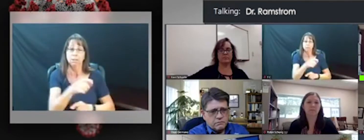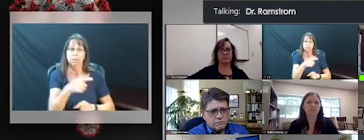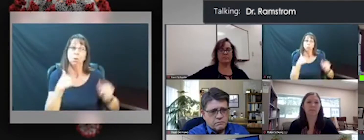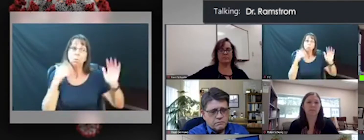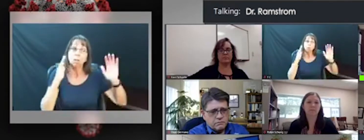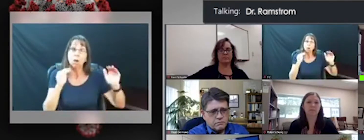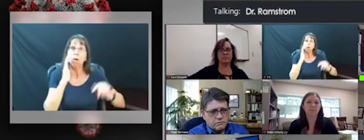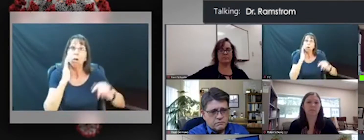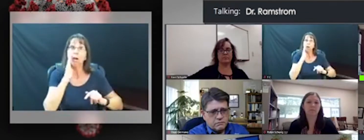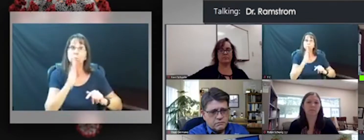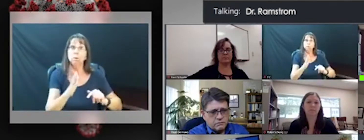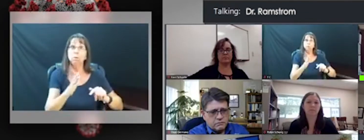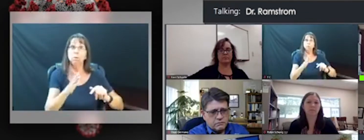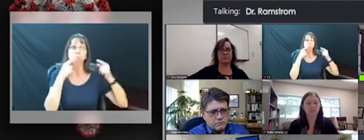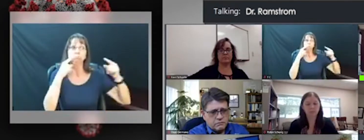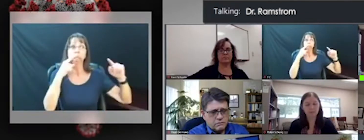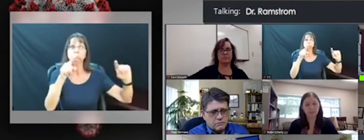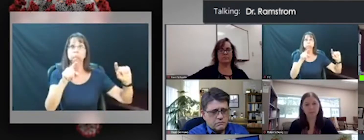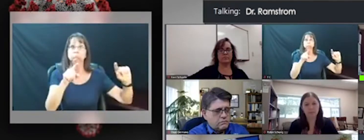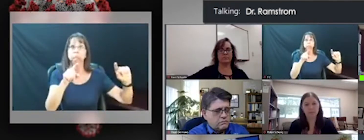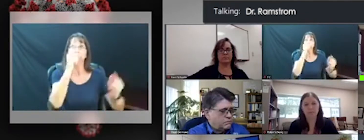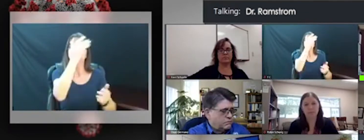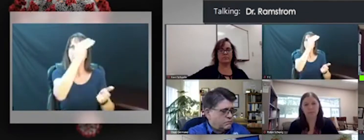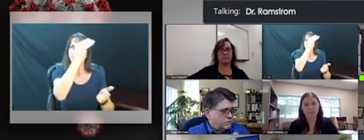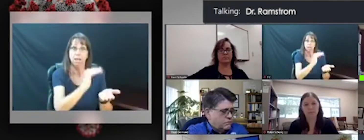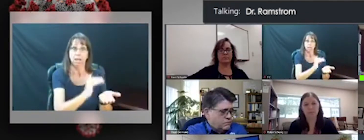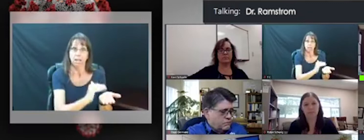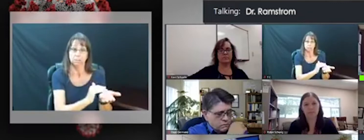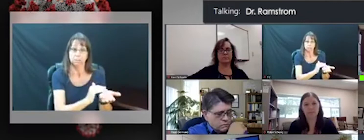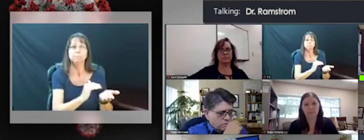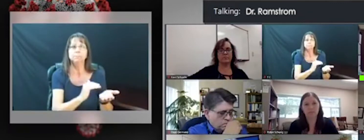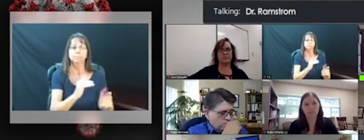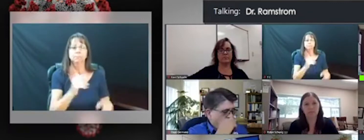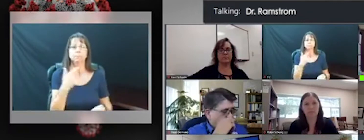be in close contact and available to them and supporting them until that happens.